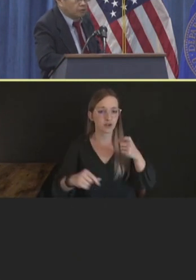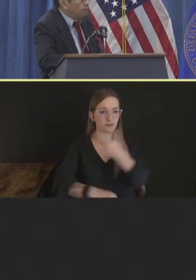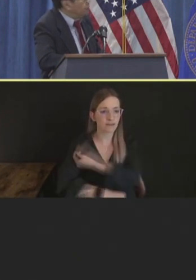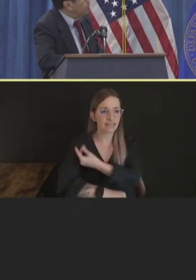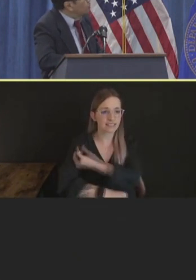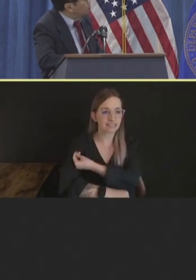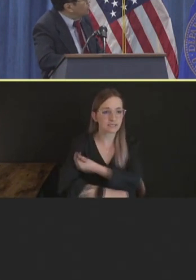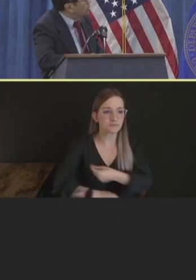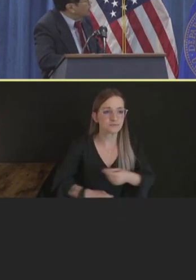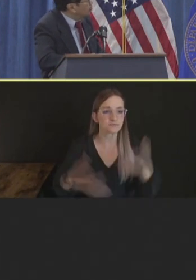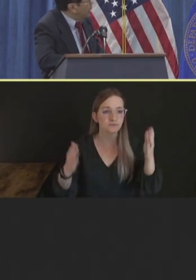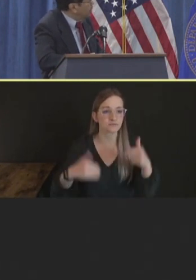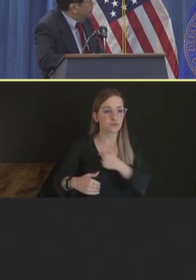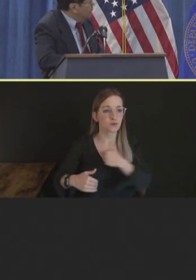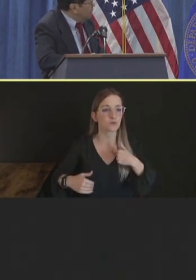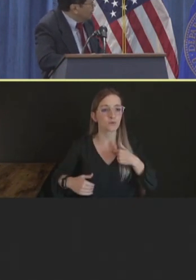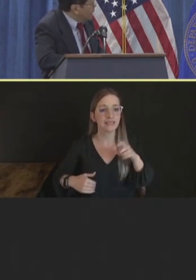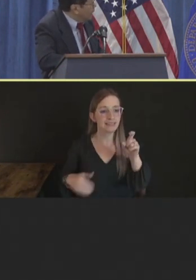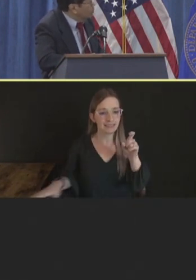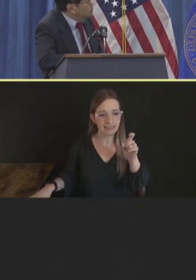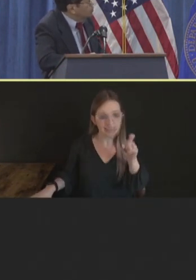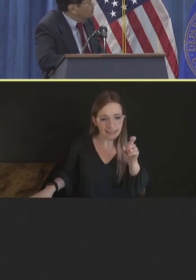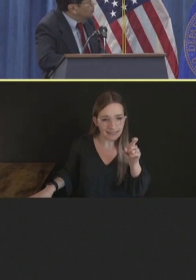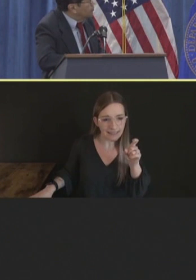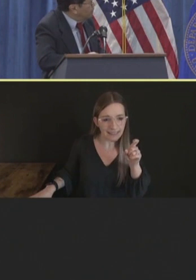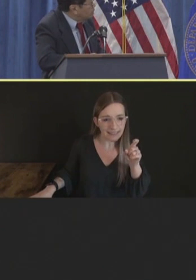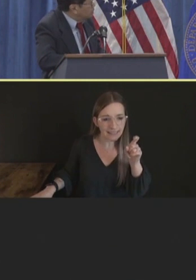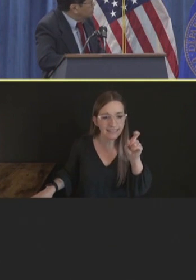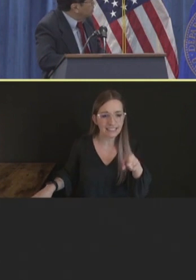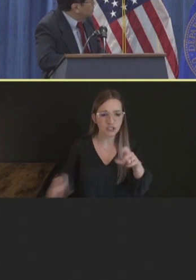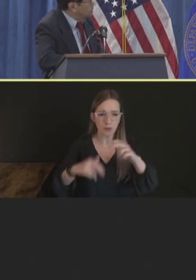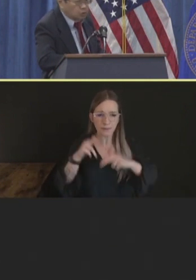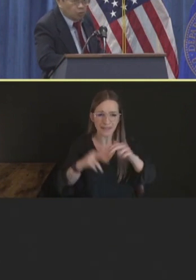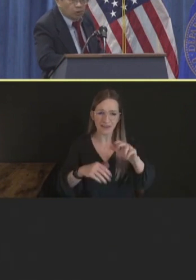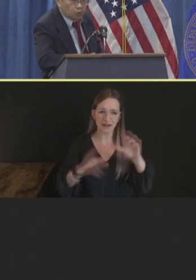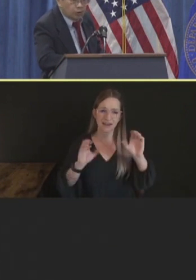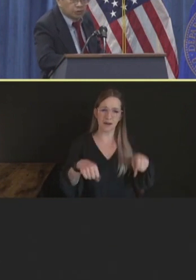field where we're combining knowledge in both infectious disease as well as rare disease